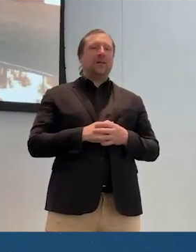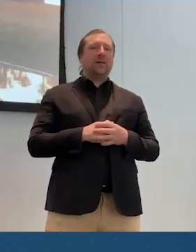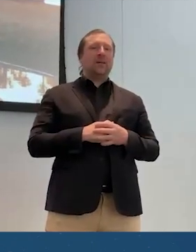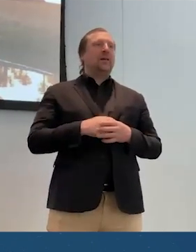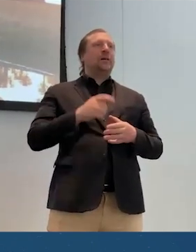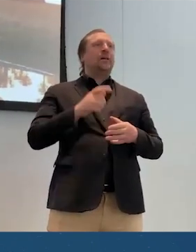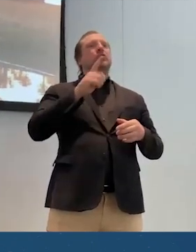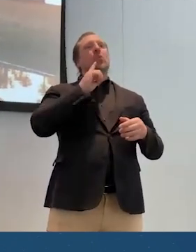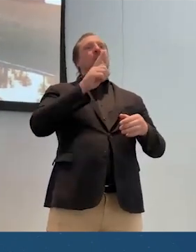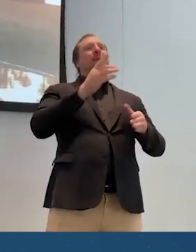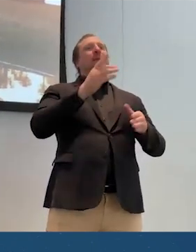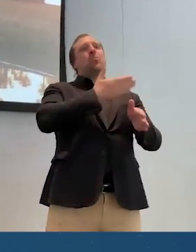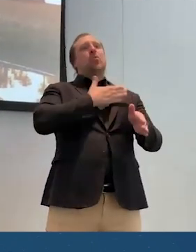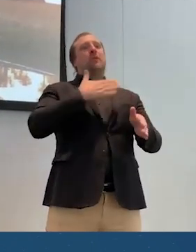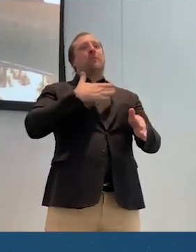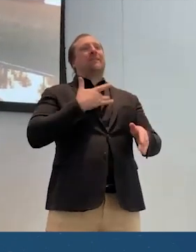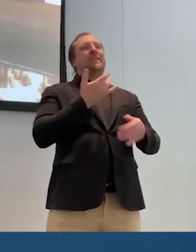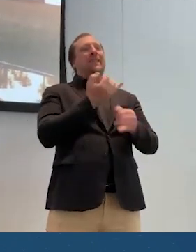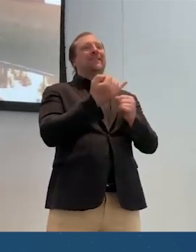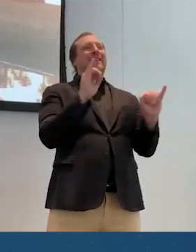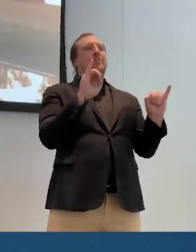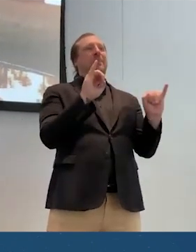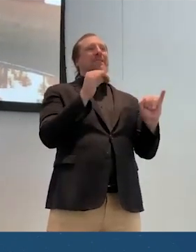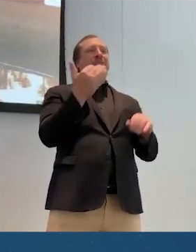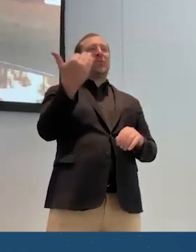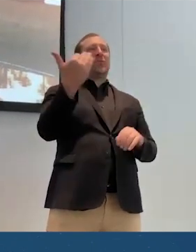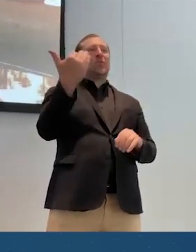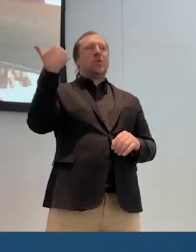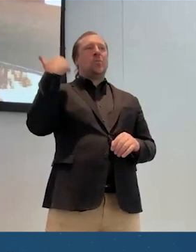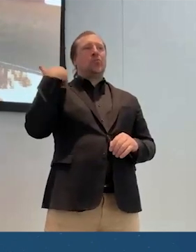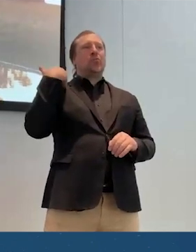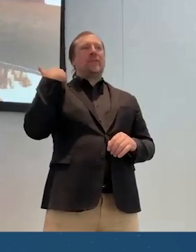that previously, I was left feeling that I was sitting in my wheelchair